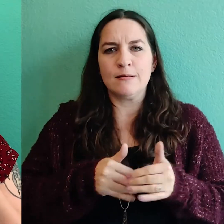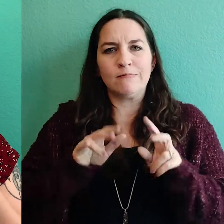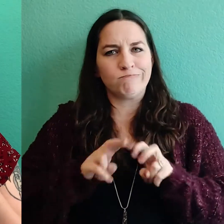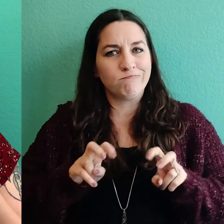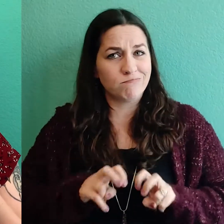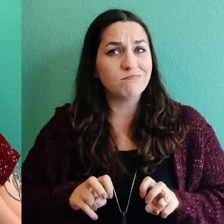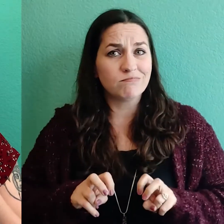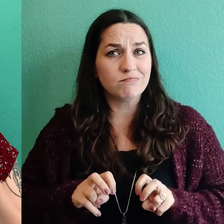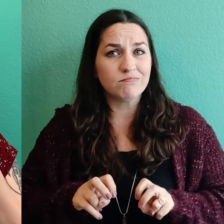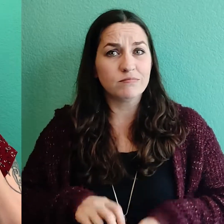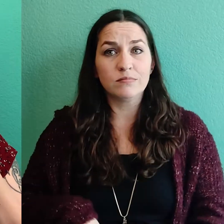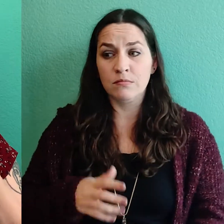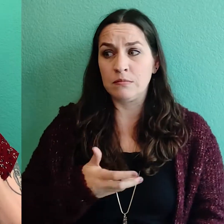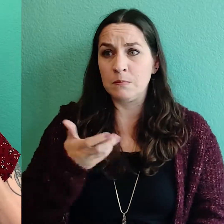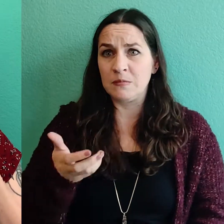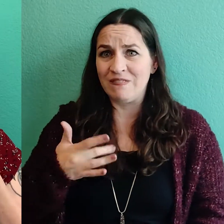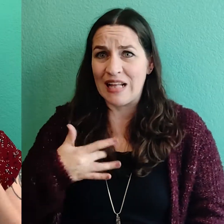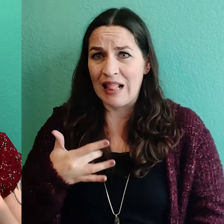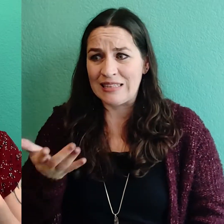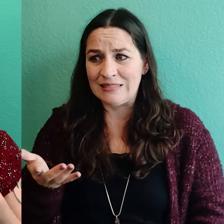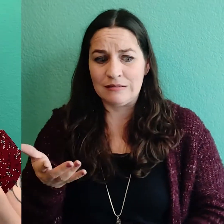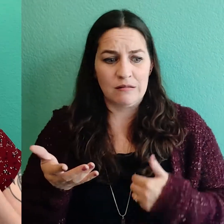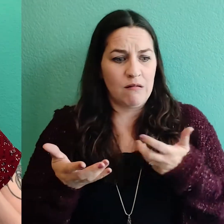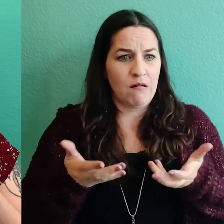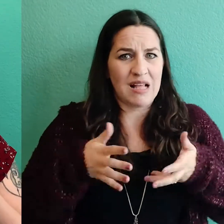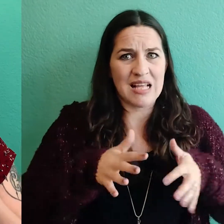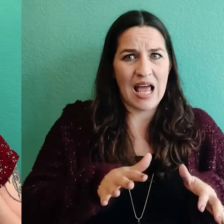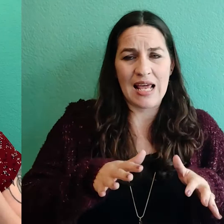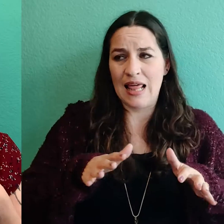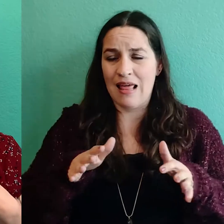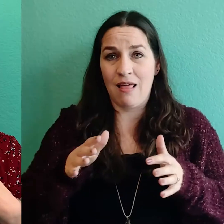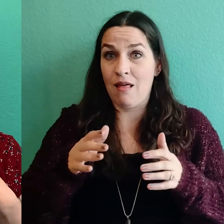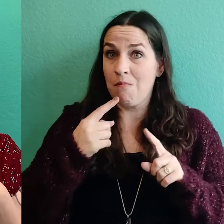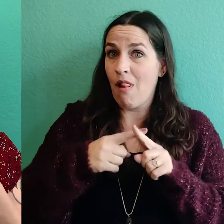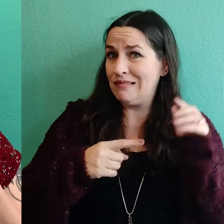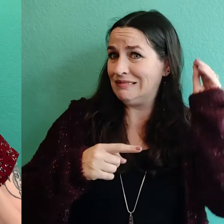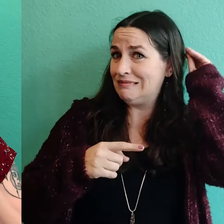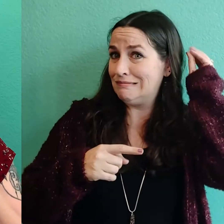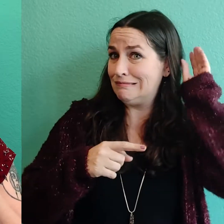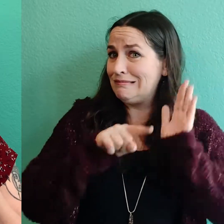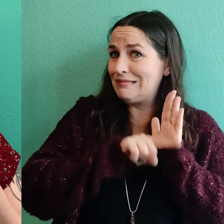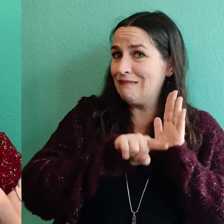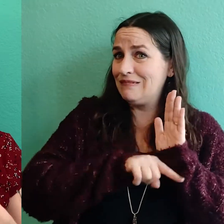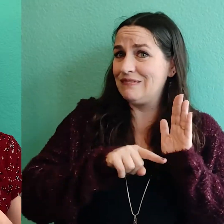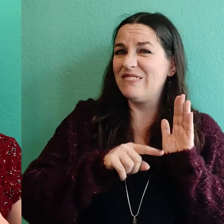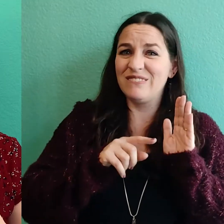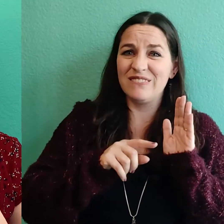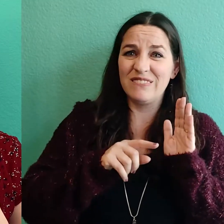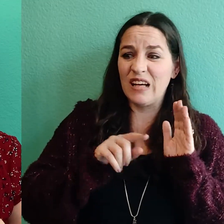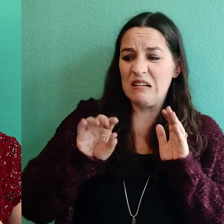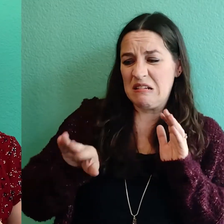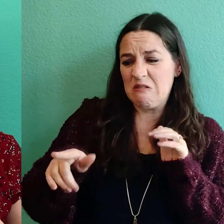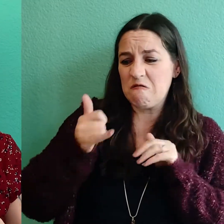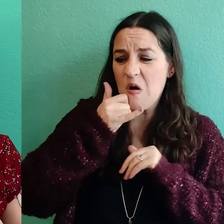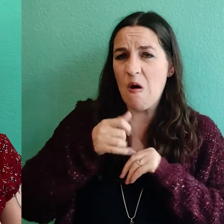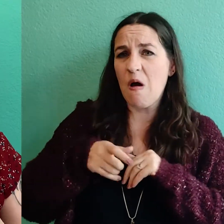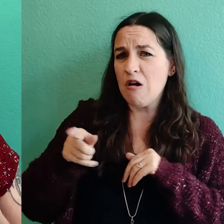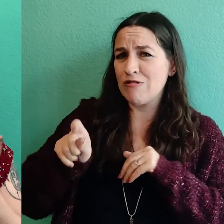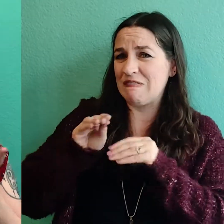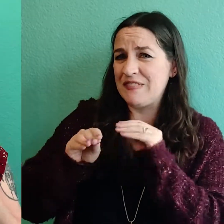process. It's managing your feelings about journaling, your anxiety about journaling, that critical inner voice that's telling you you're doing